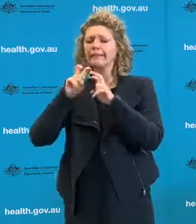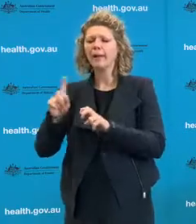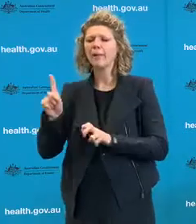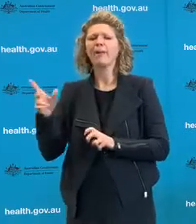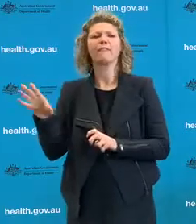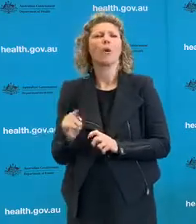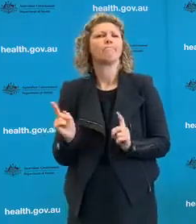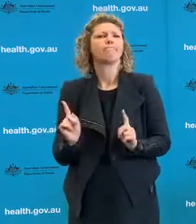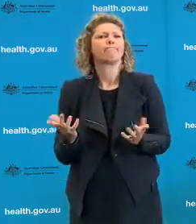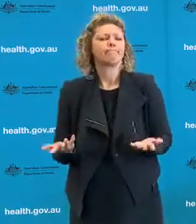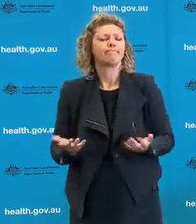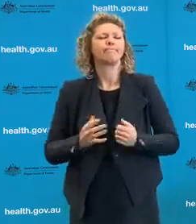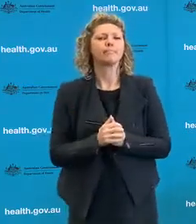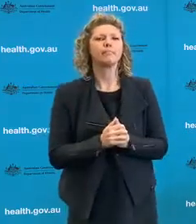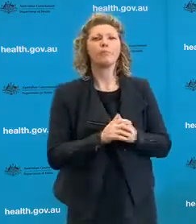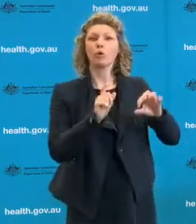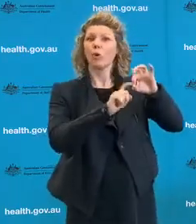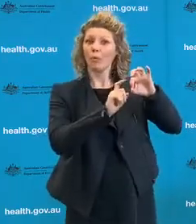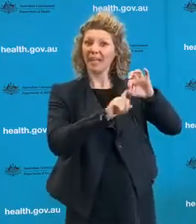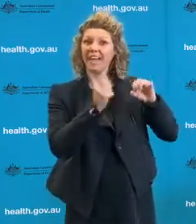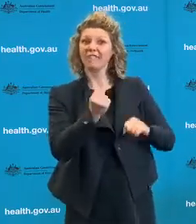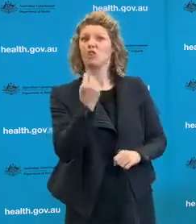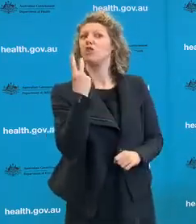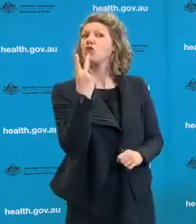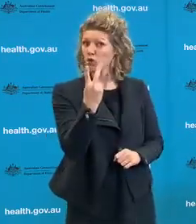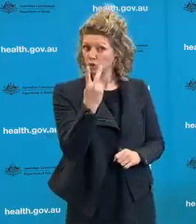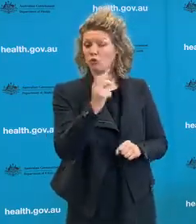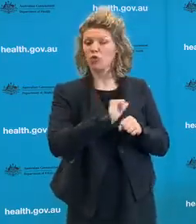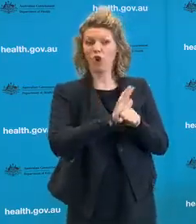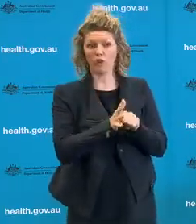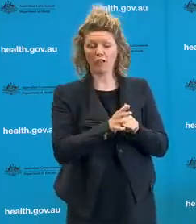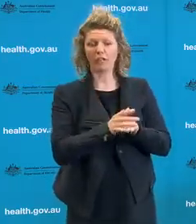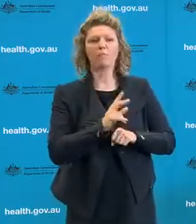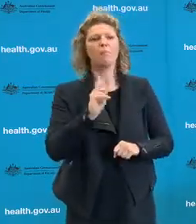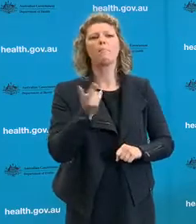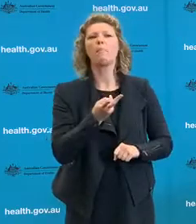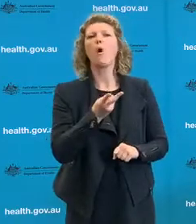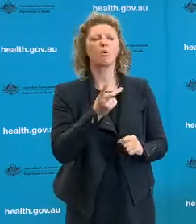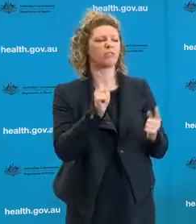Queensland has reported two new cases, both of which were locally acquired and